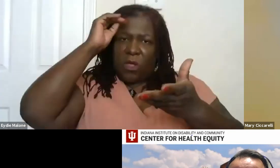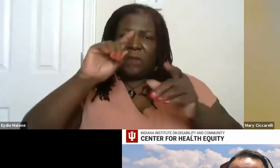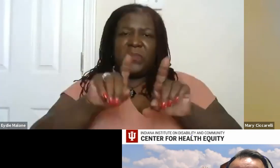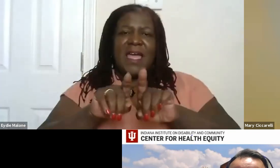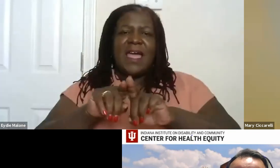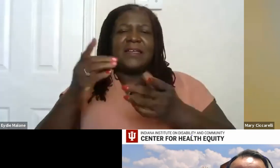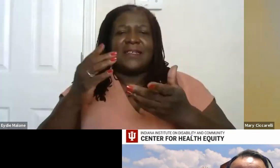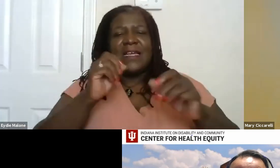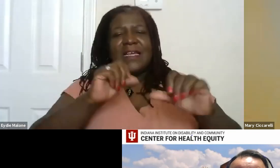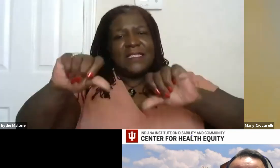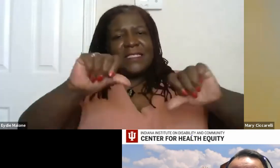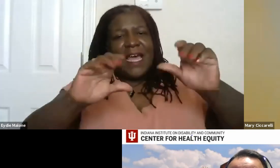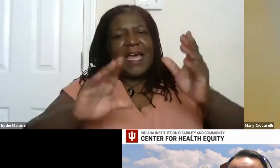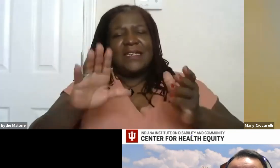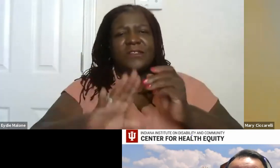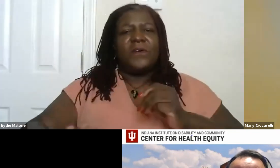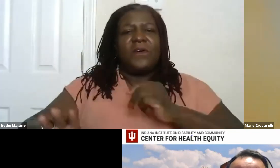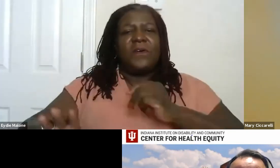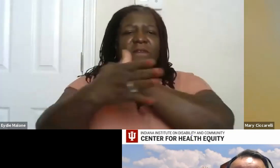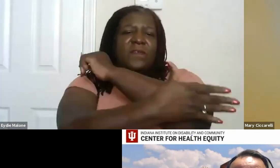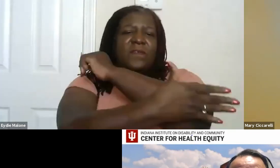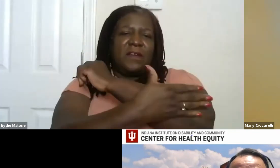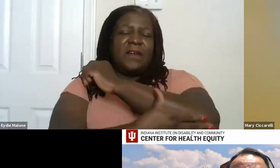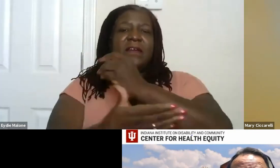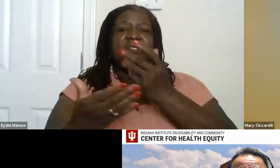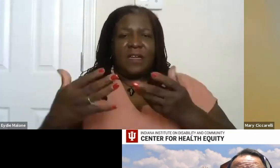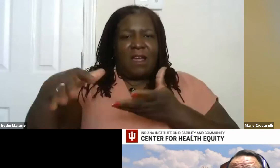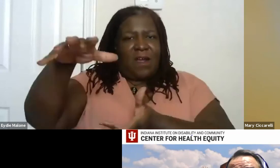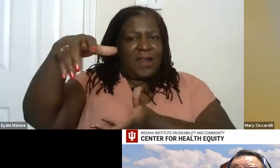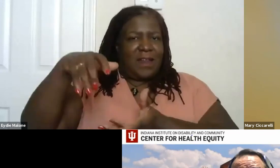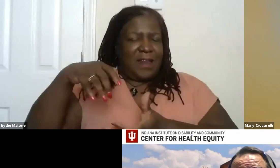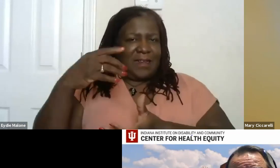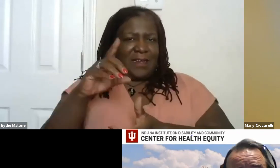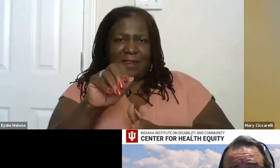are collecting the data and monitoring it. MATT NORRIS: Great. And then I had a couple